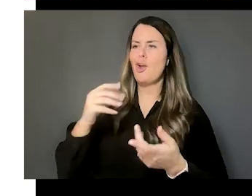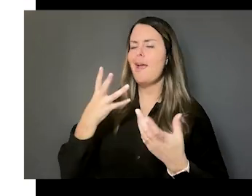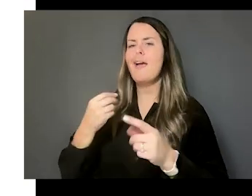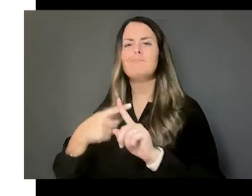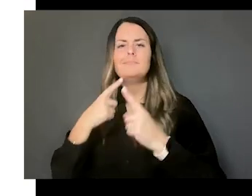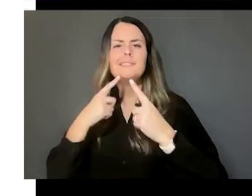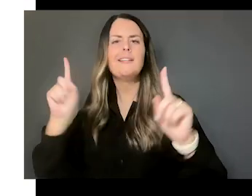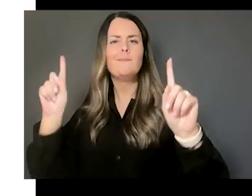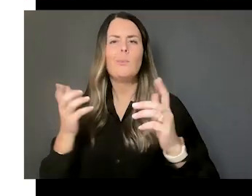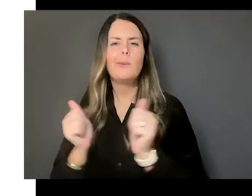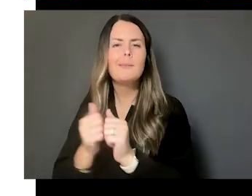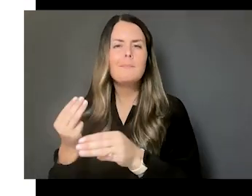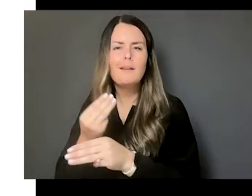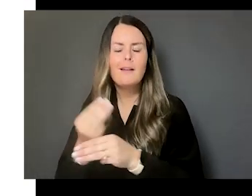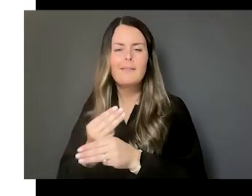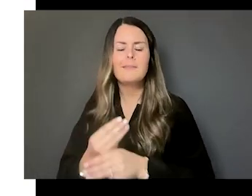And so again, that leads to,